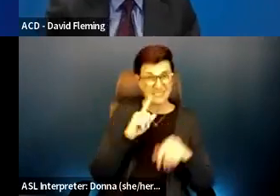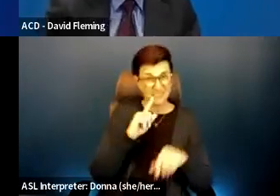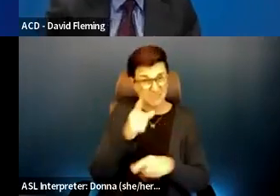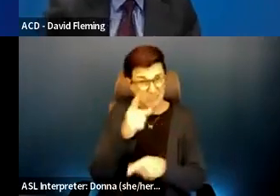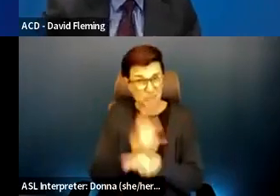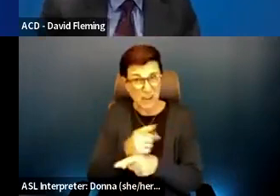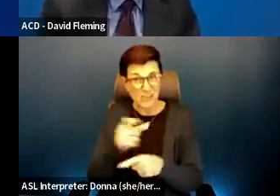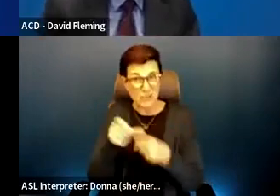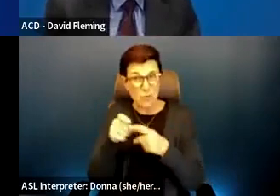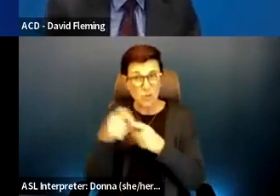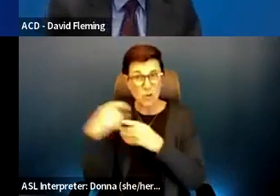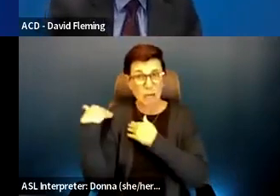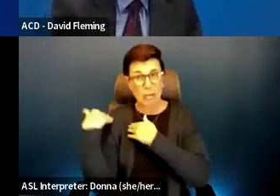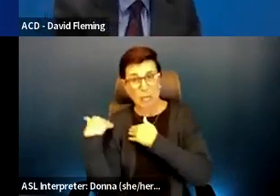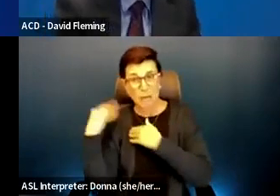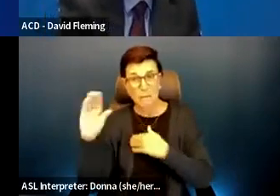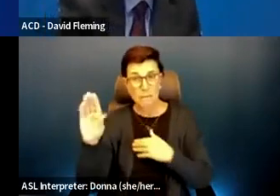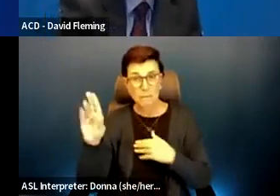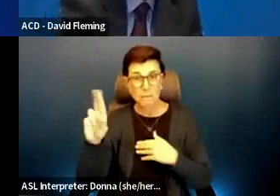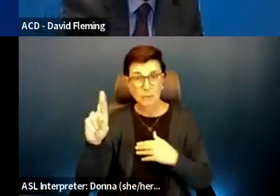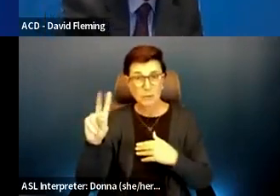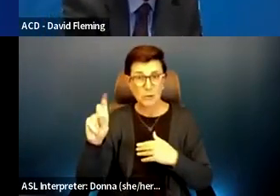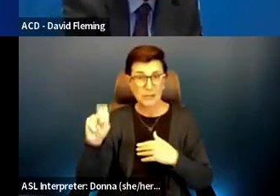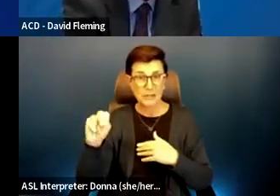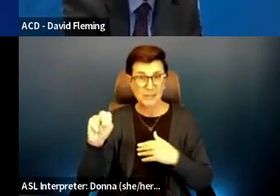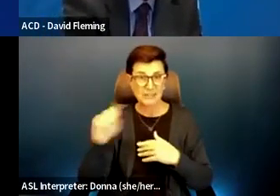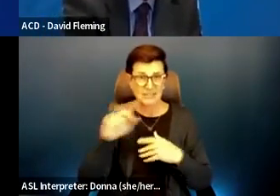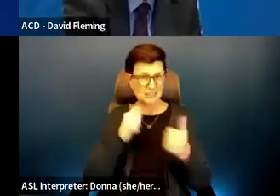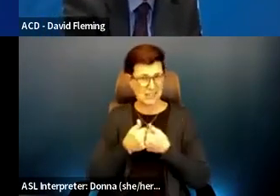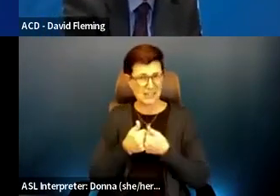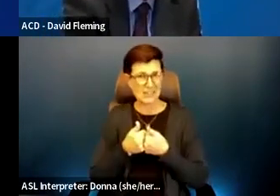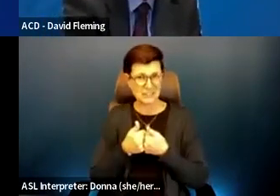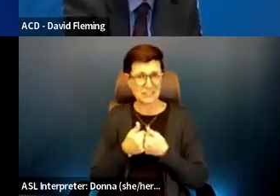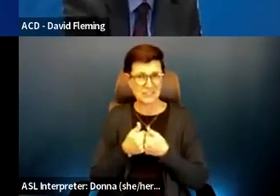So I should clarify that in the language and guidance